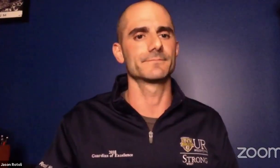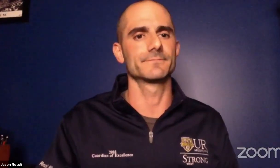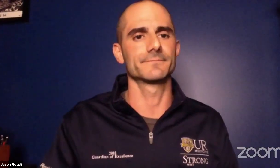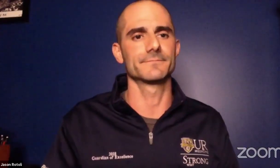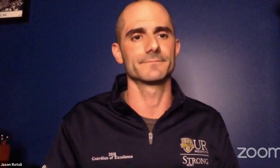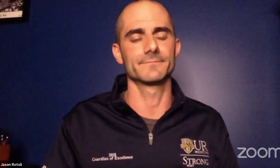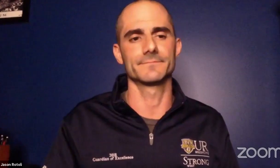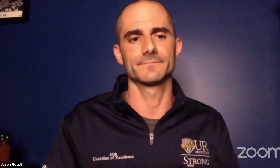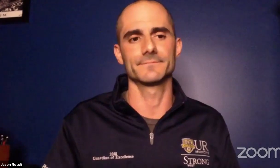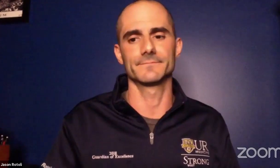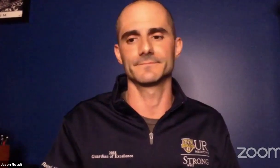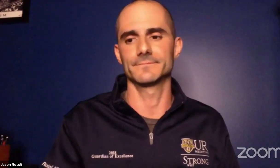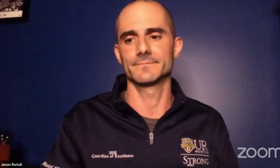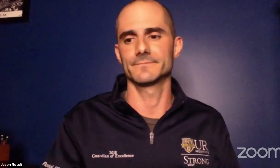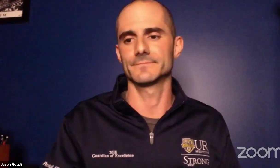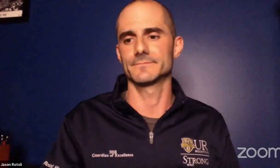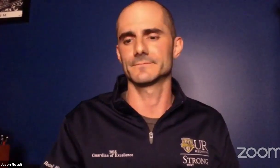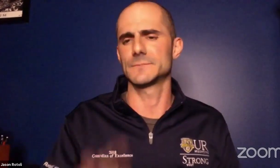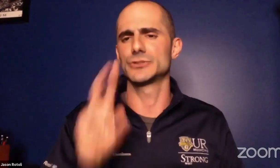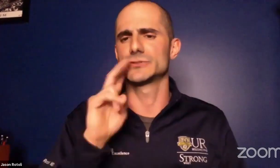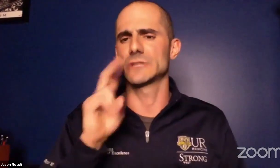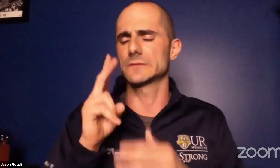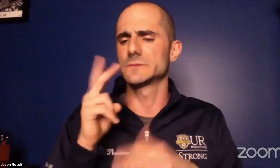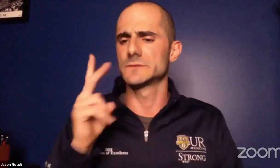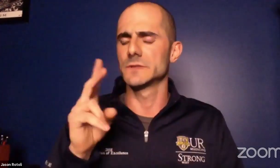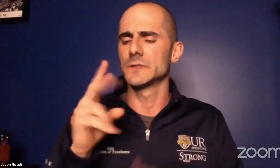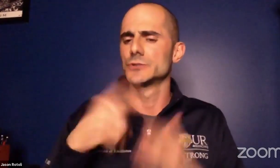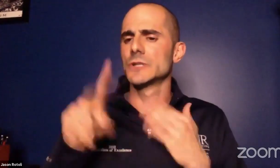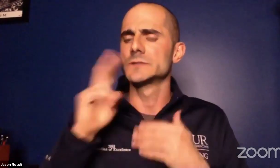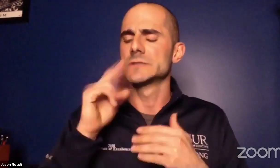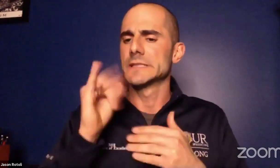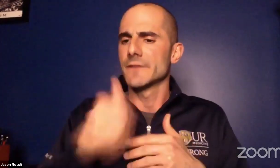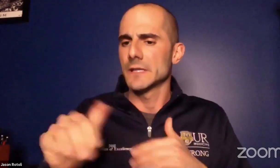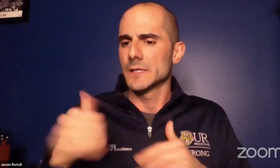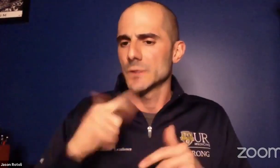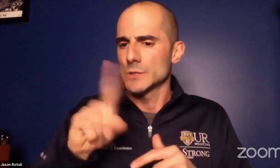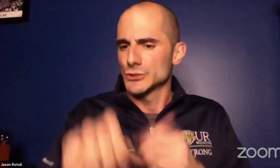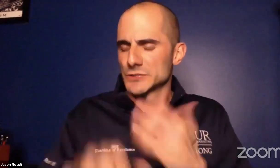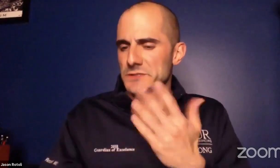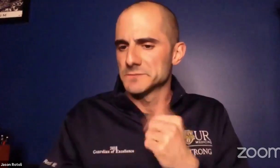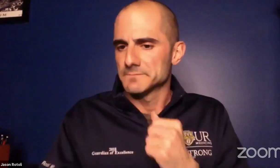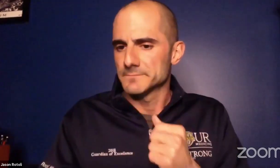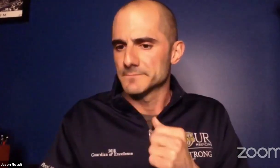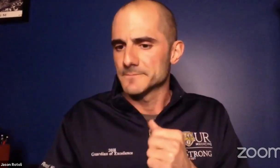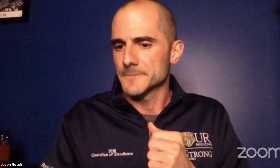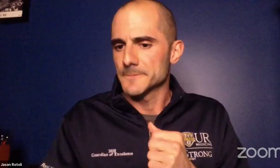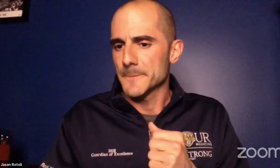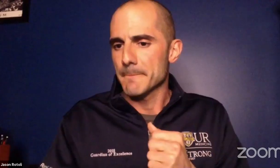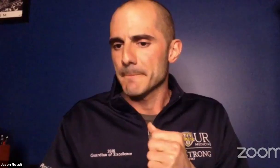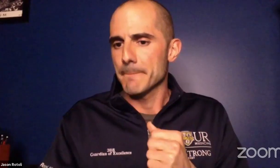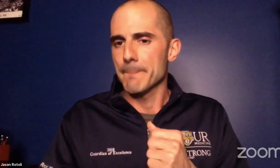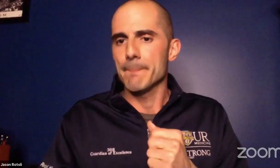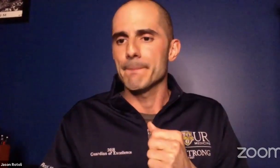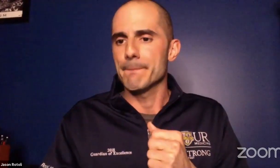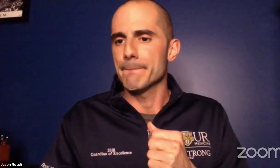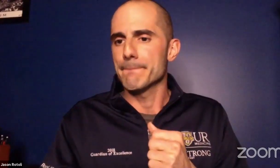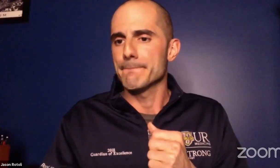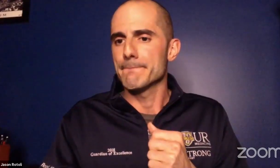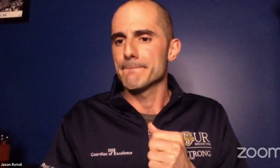have all the mechanics they need. They have the MRI, which again is the big machine your body goes into very slowly and you